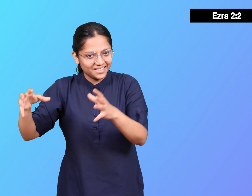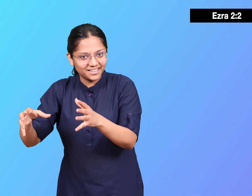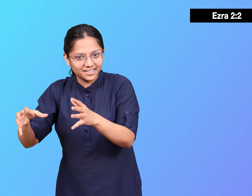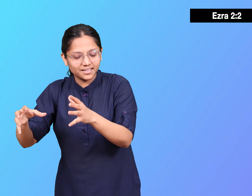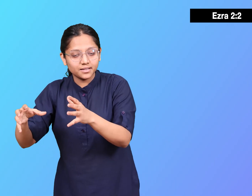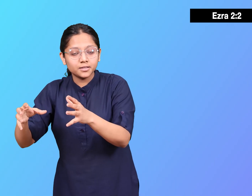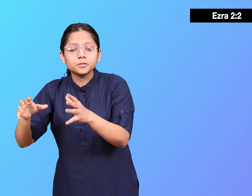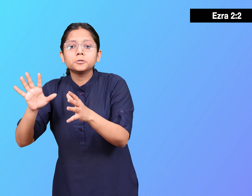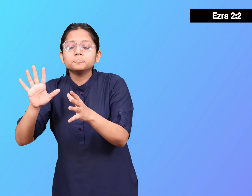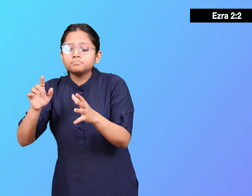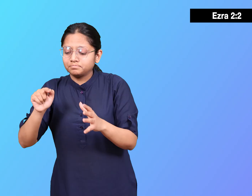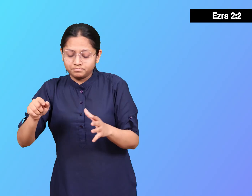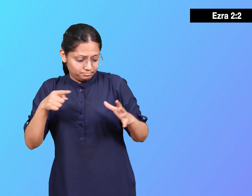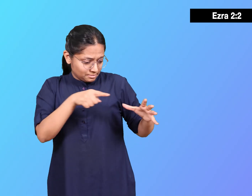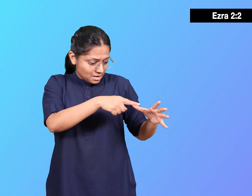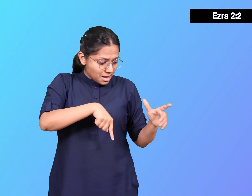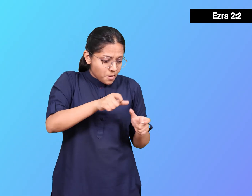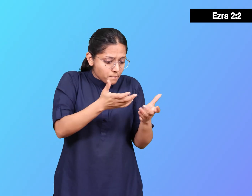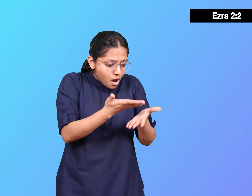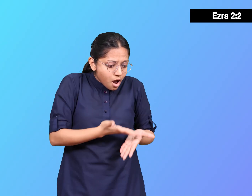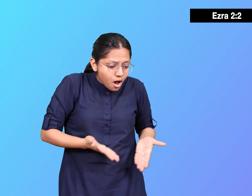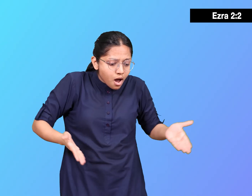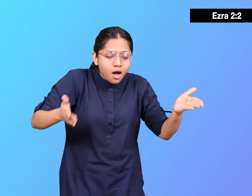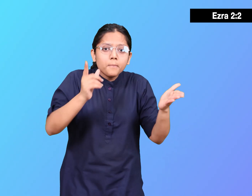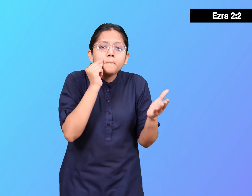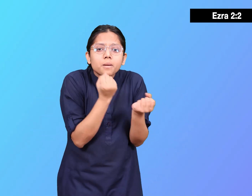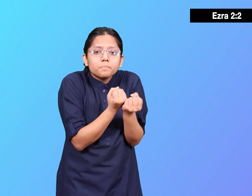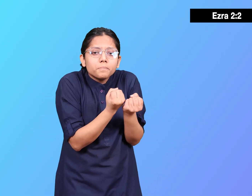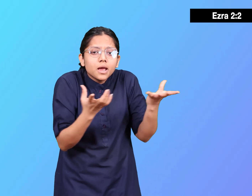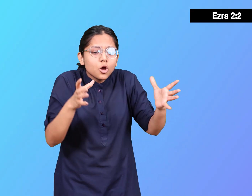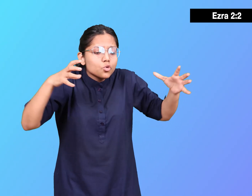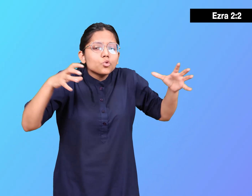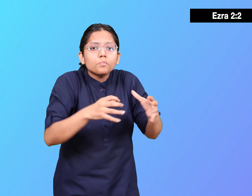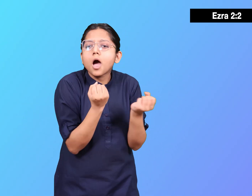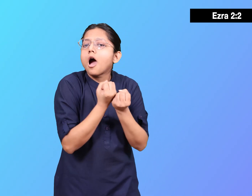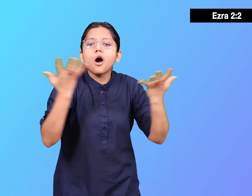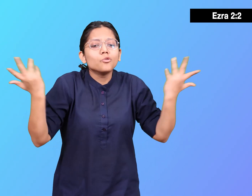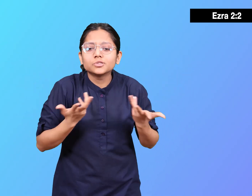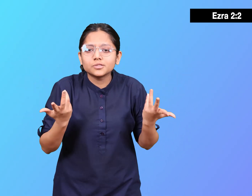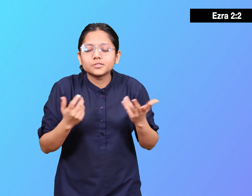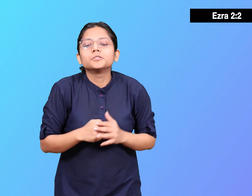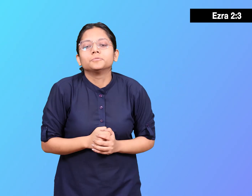And here is a list showing how many men returned in each Israelite family group: